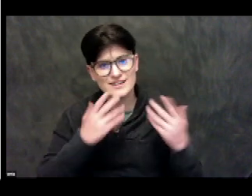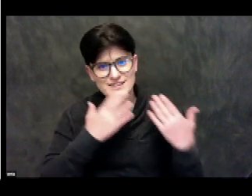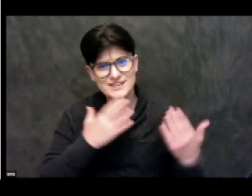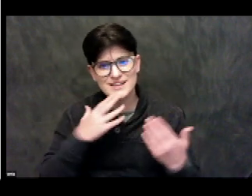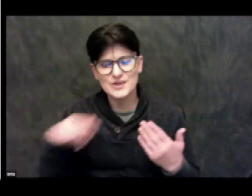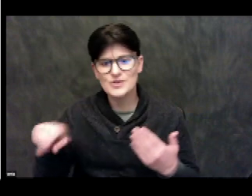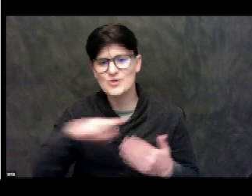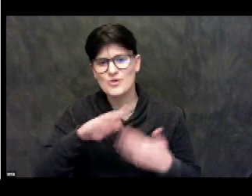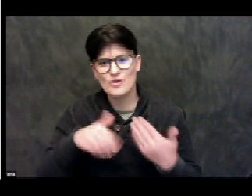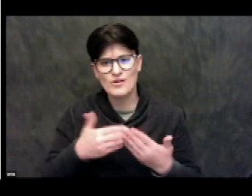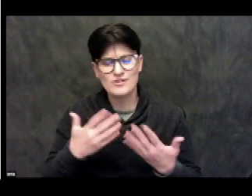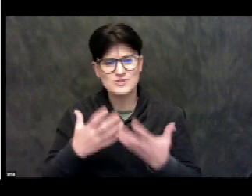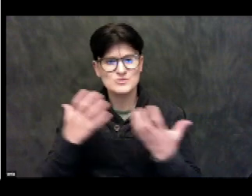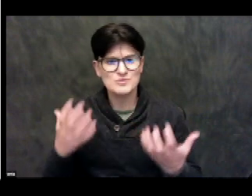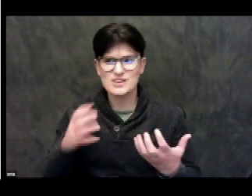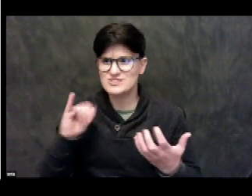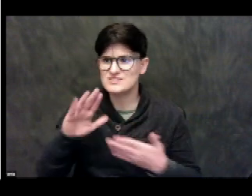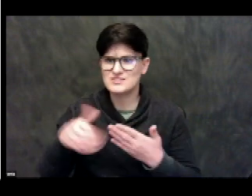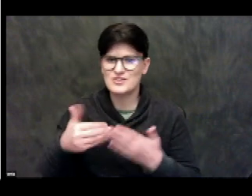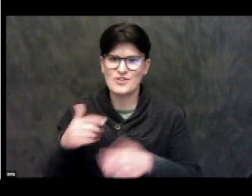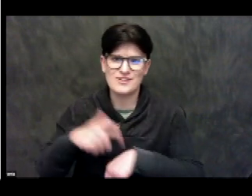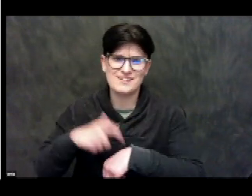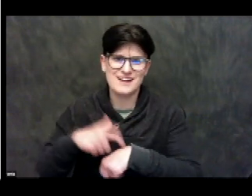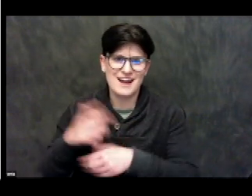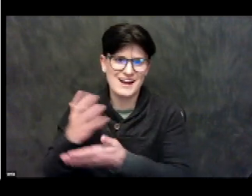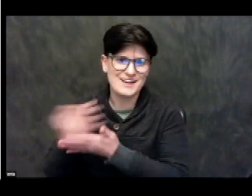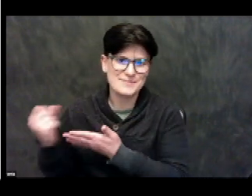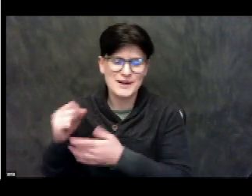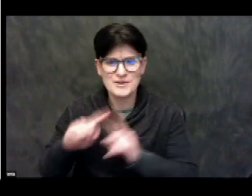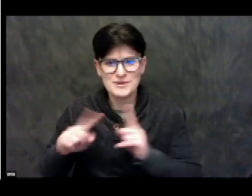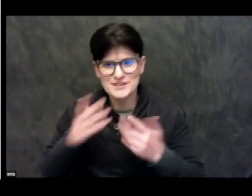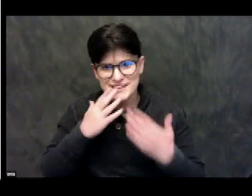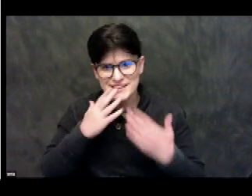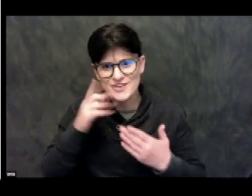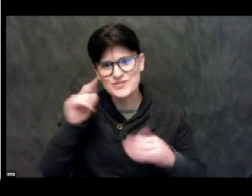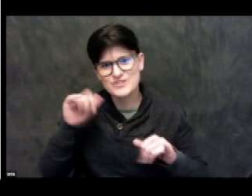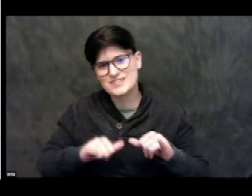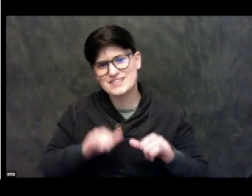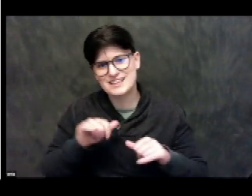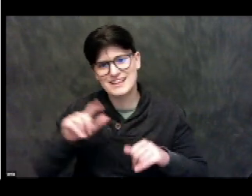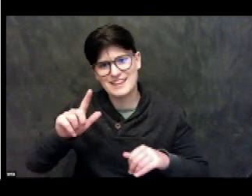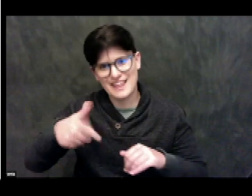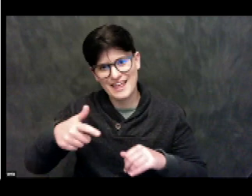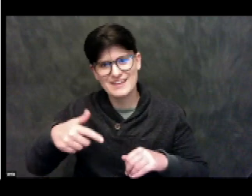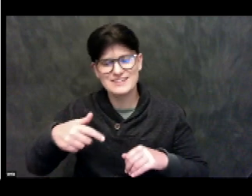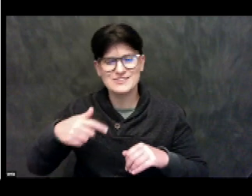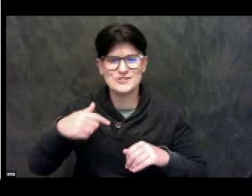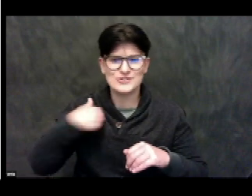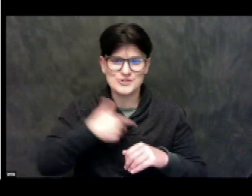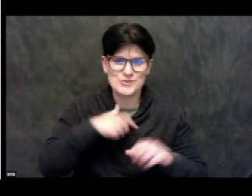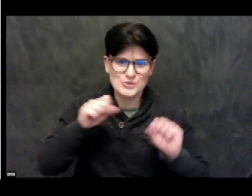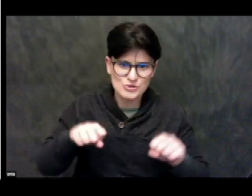That's all the time we have today. I really appreciate everyone staying late so that we could really provide all the information